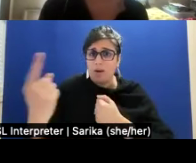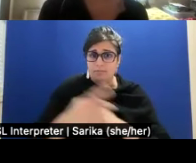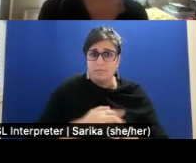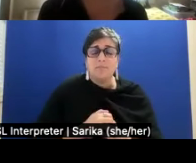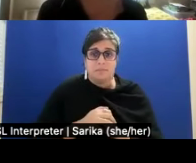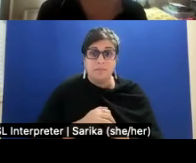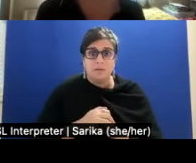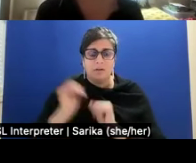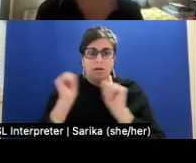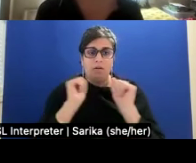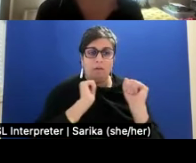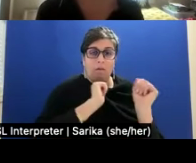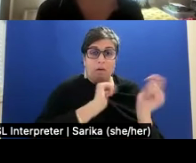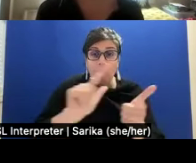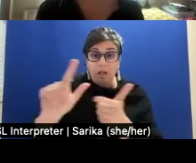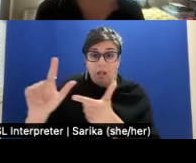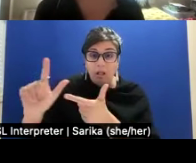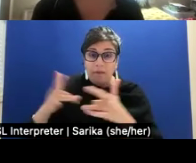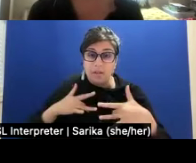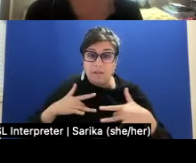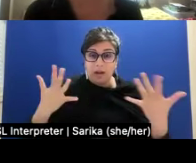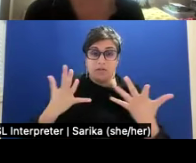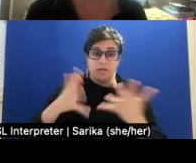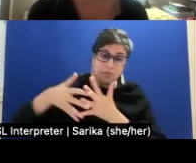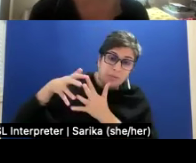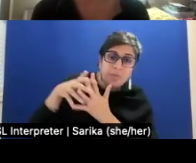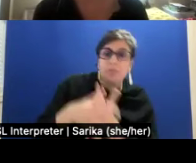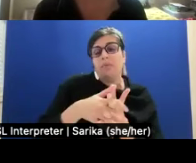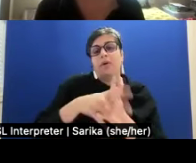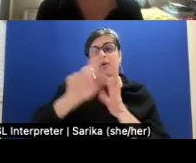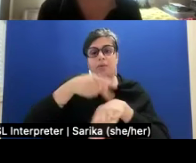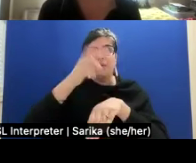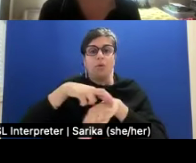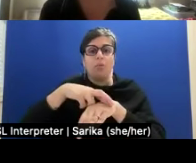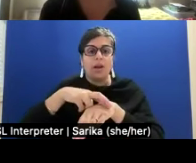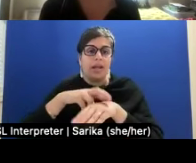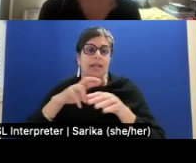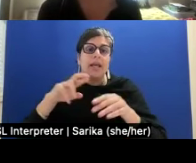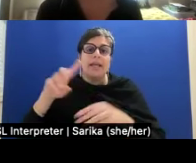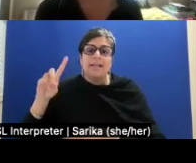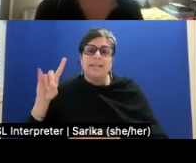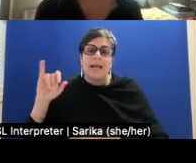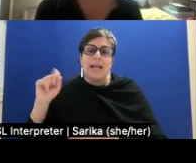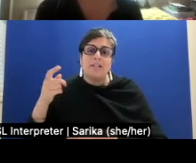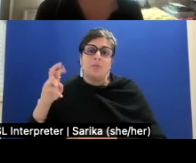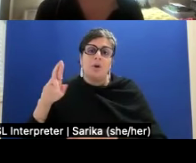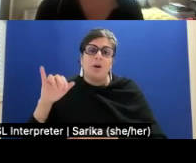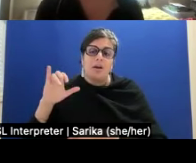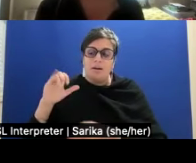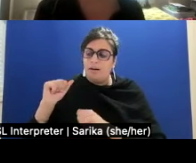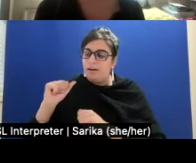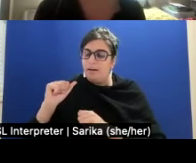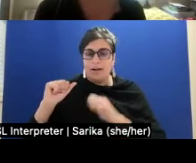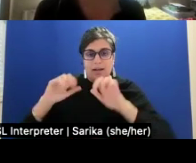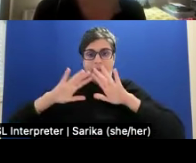all of these events, were embedded in Puerto Rican diasporic communities. That or they were connected to me